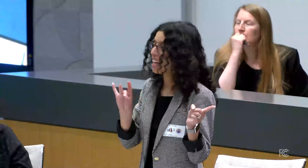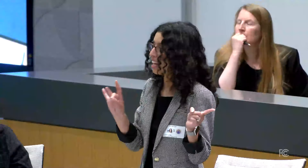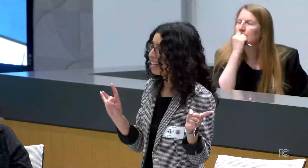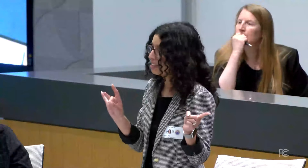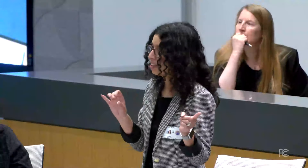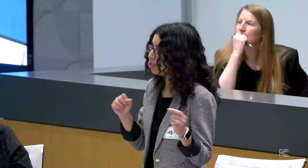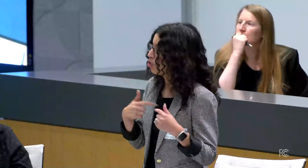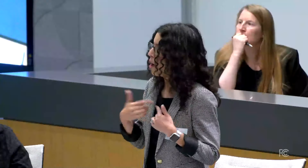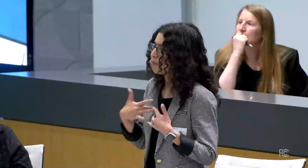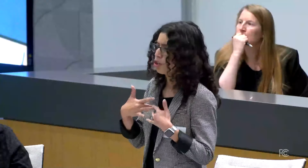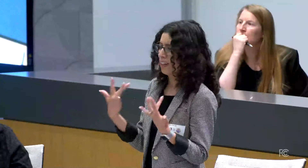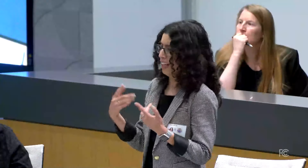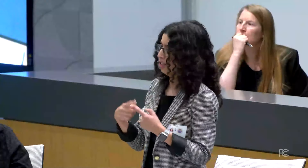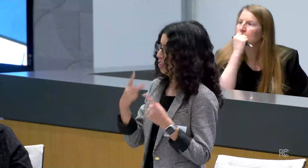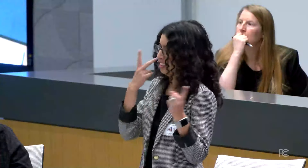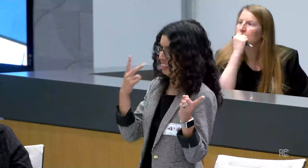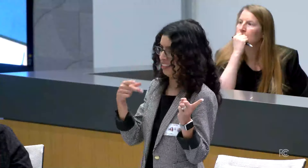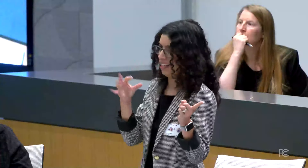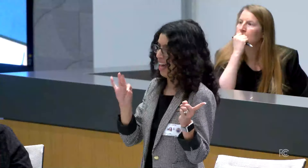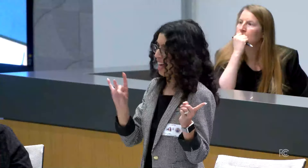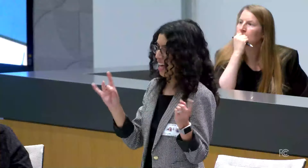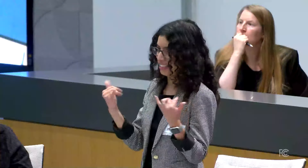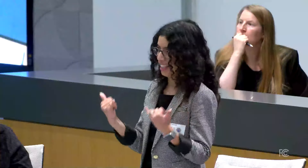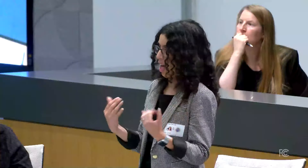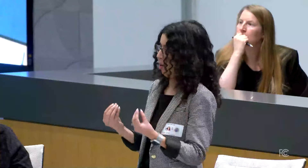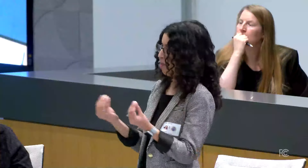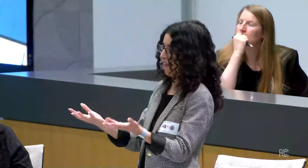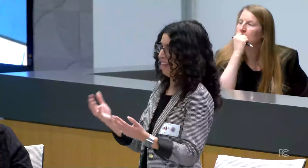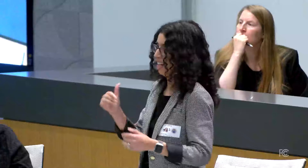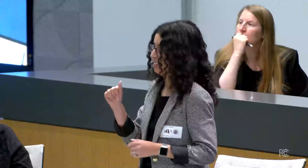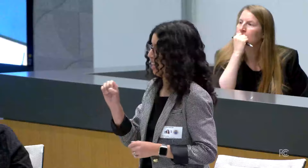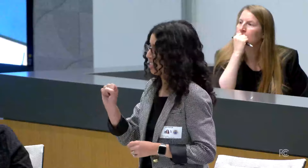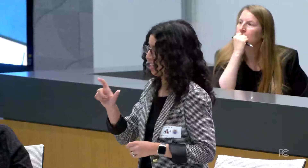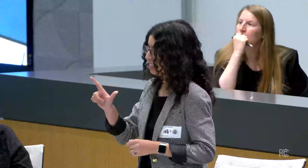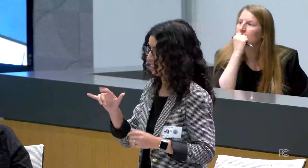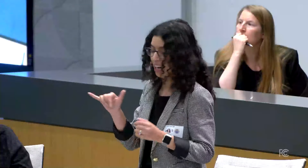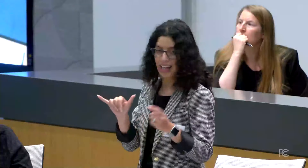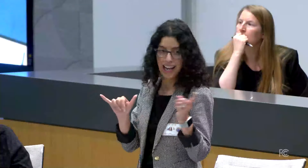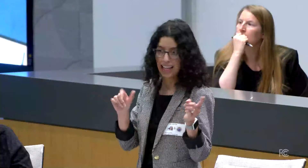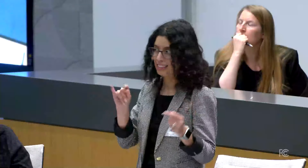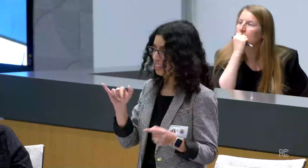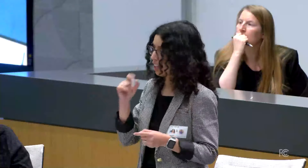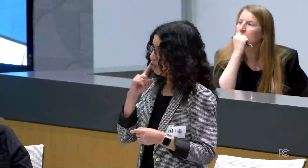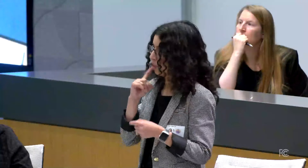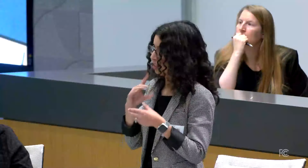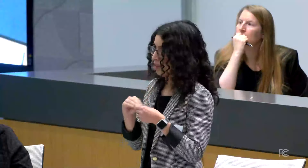ADVOCATING FOR YEARS DIRECT ACCESS FOR ASL TO BE DONE. BECAUSE THAT IS THE NATIVE LANGUAGE OF DEAF PEOPLE. AND THERE ARE ORGANIZATIONS